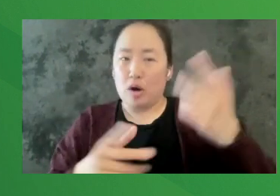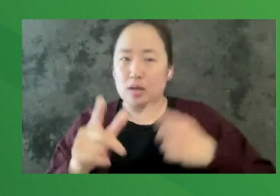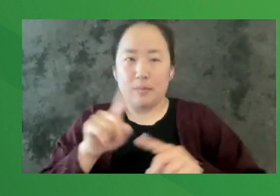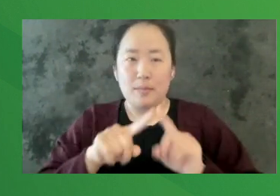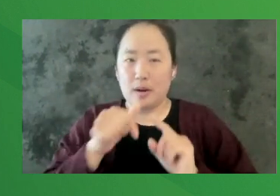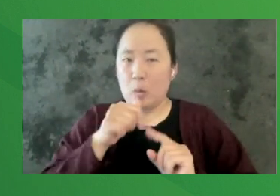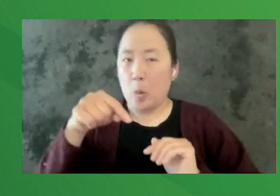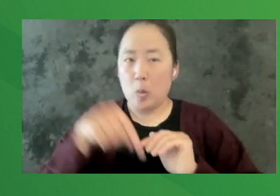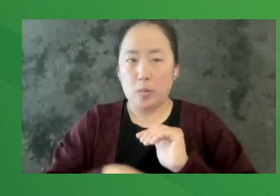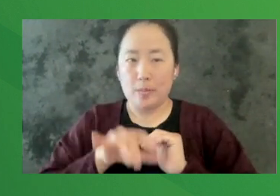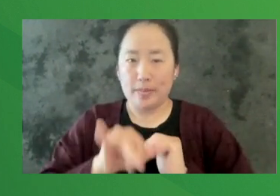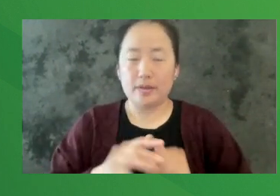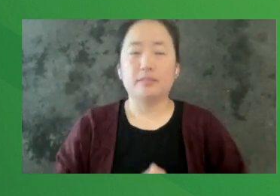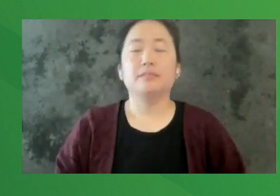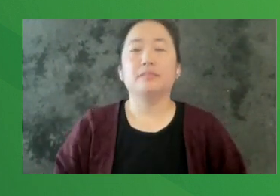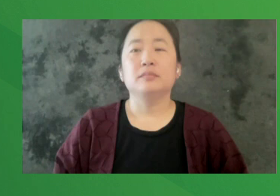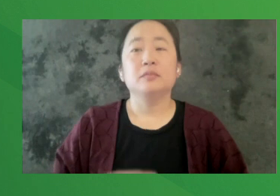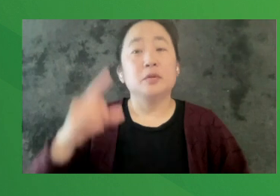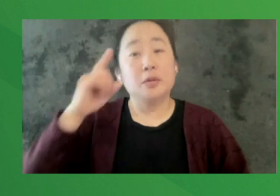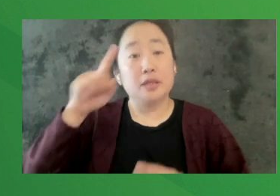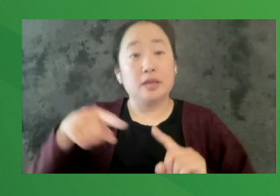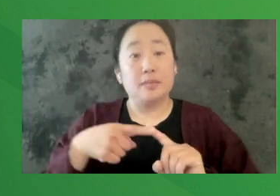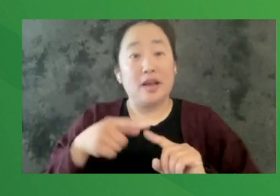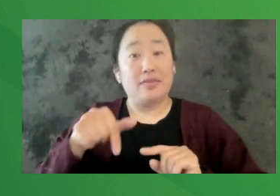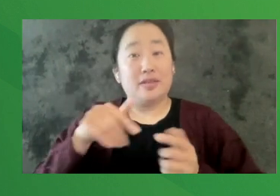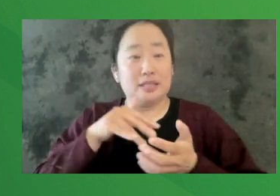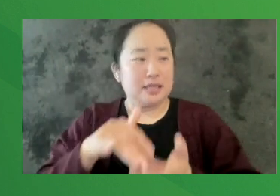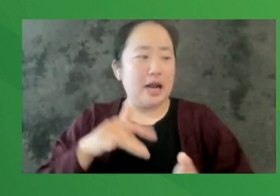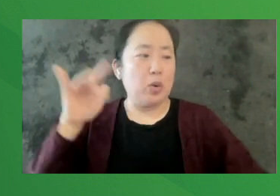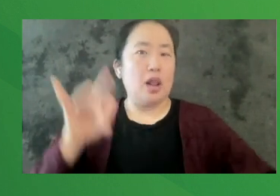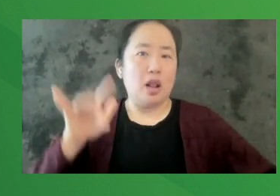about this study, there are some parts... If you wanna click through so all the parts come up,